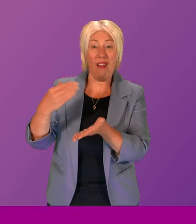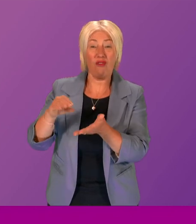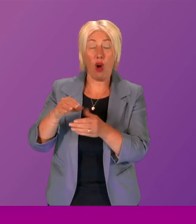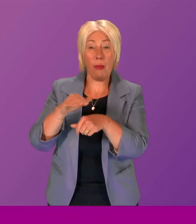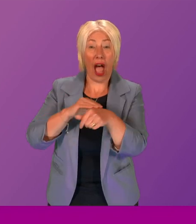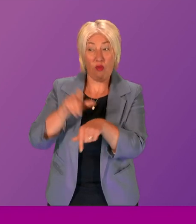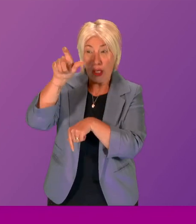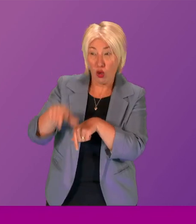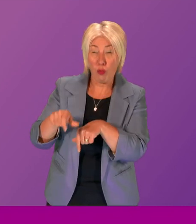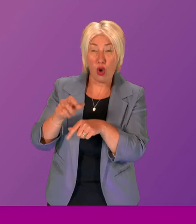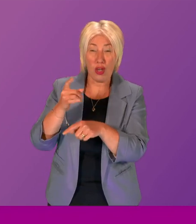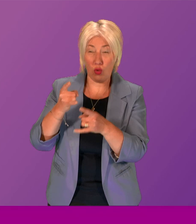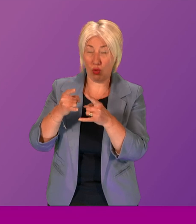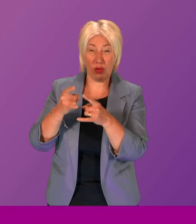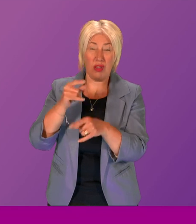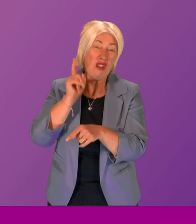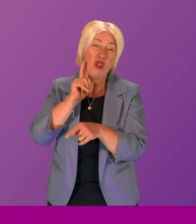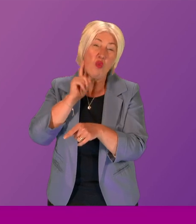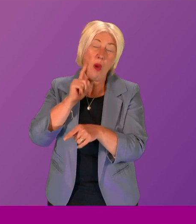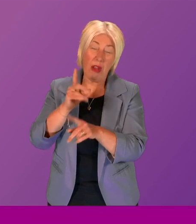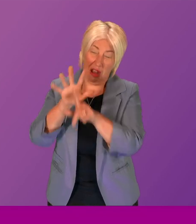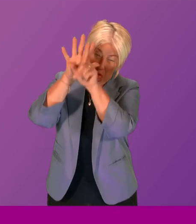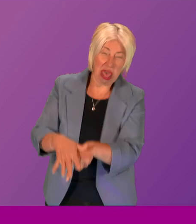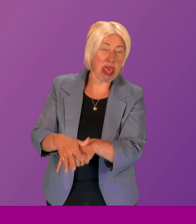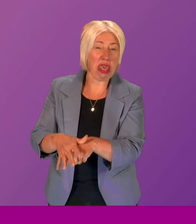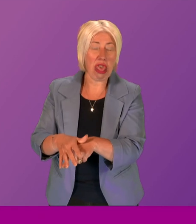give it back, I am not entirely convinced that that is a zero-tolerance approach whatsoever.